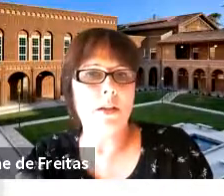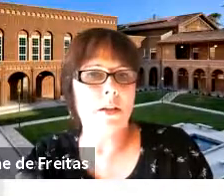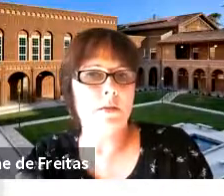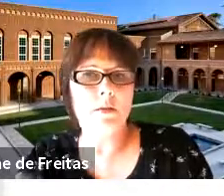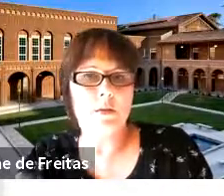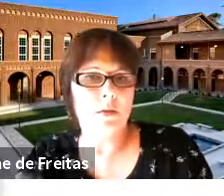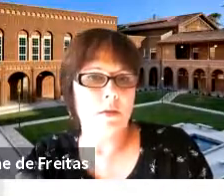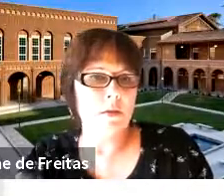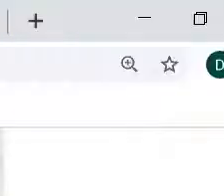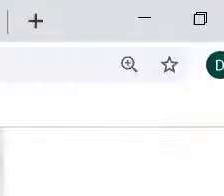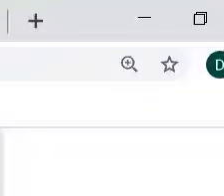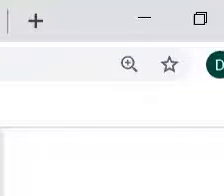Yes, yes.